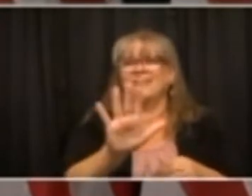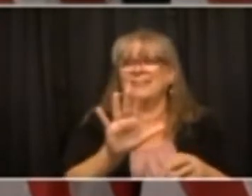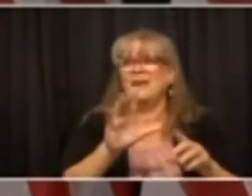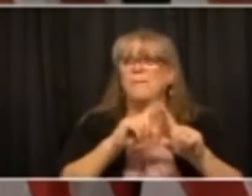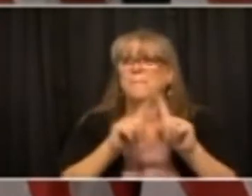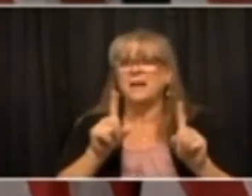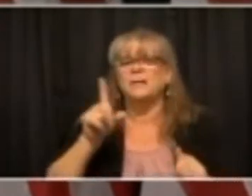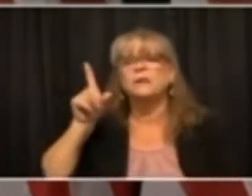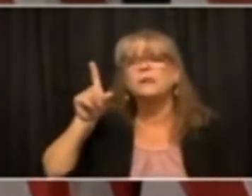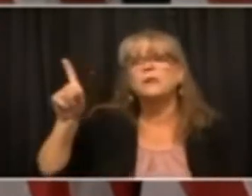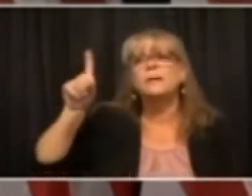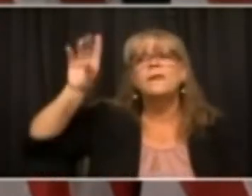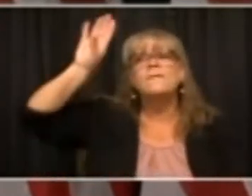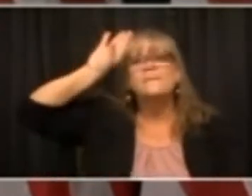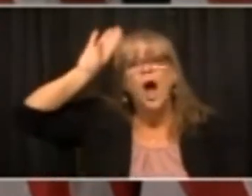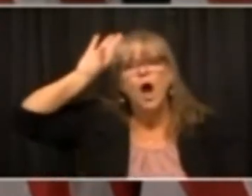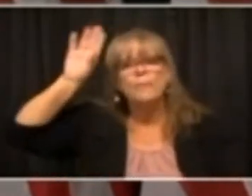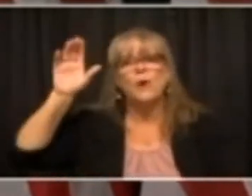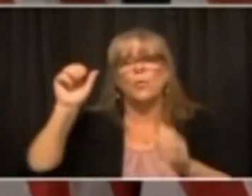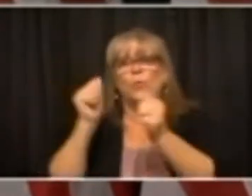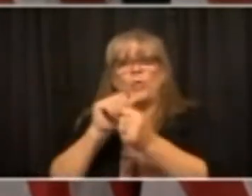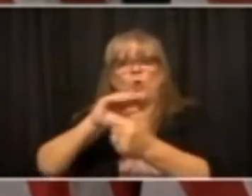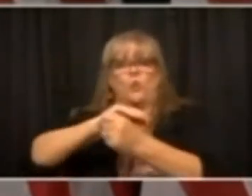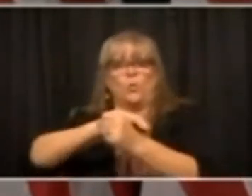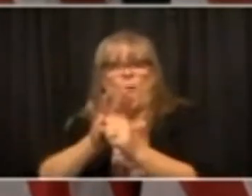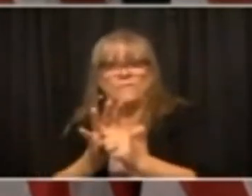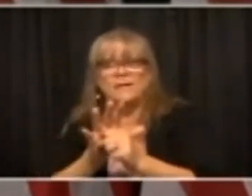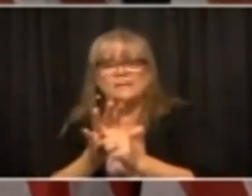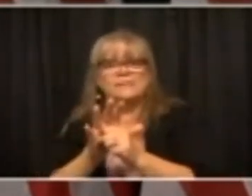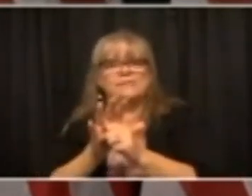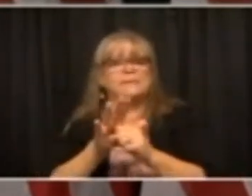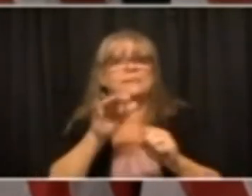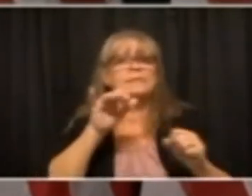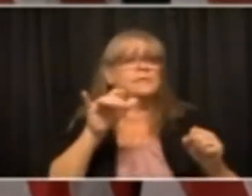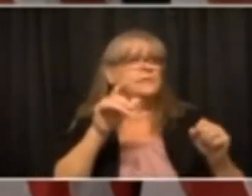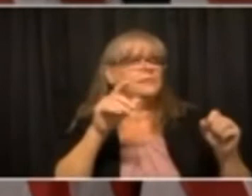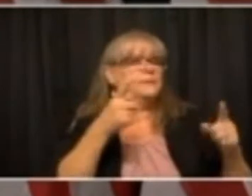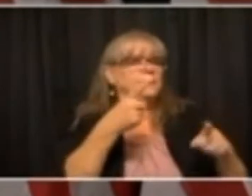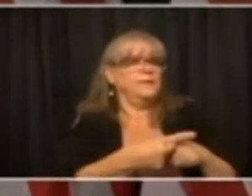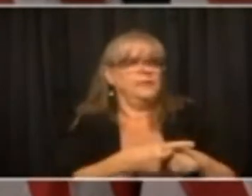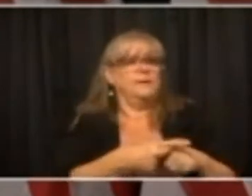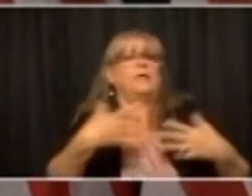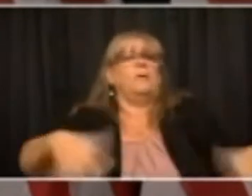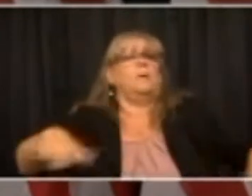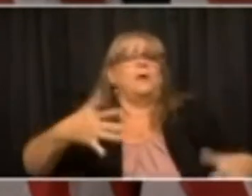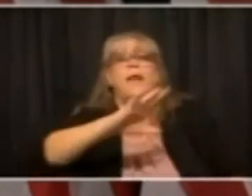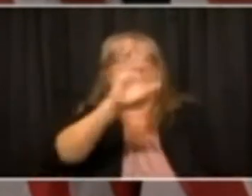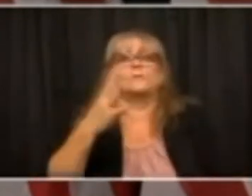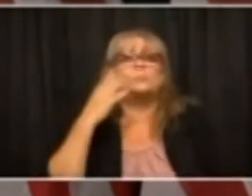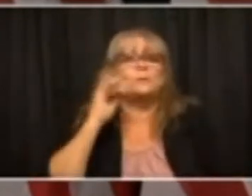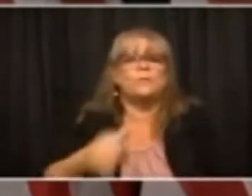the past first of all uh everyone is is all dispersed so in the past everyone would be based